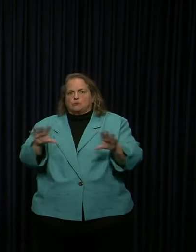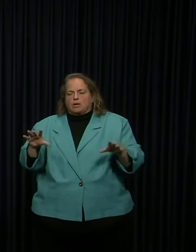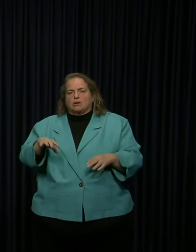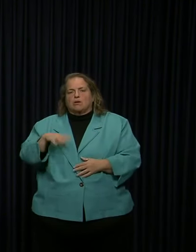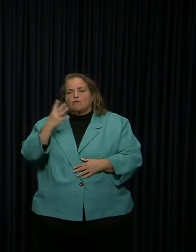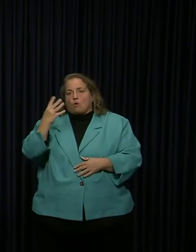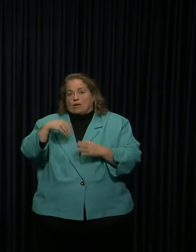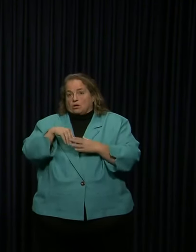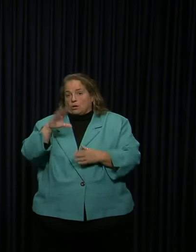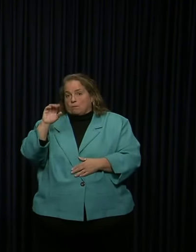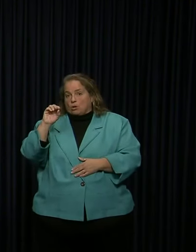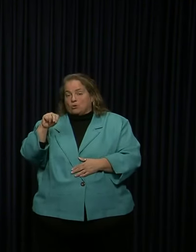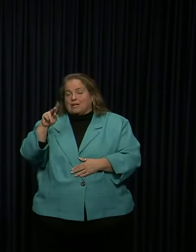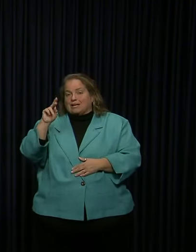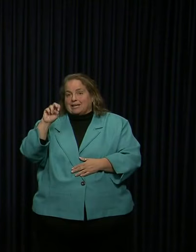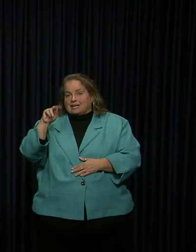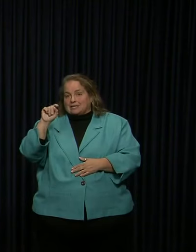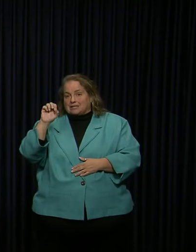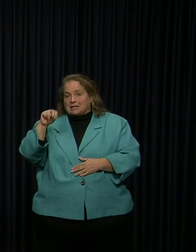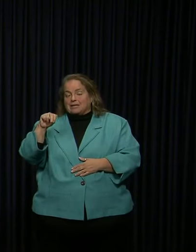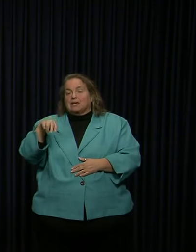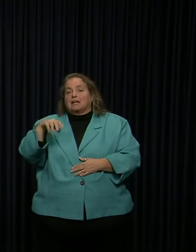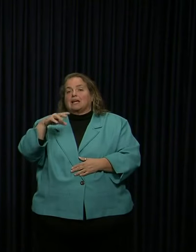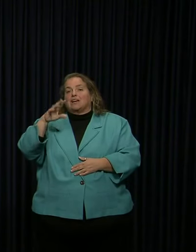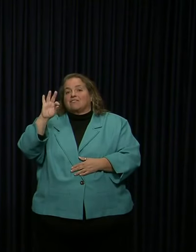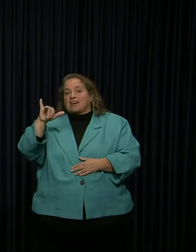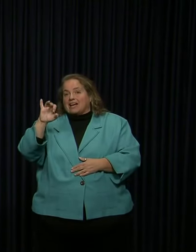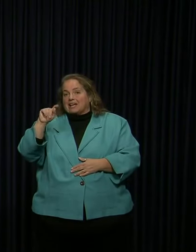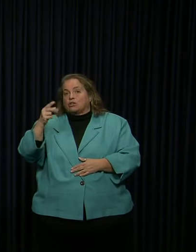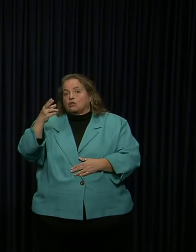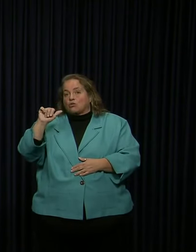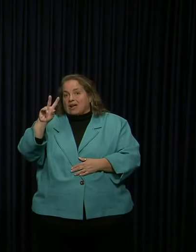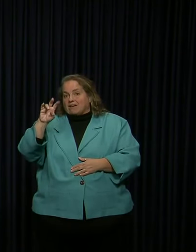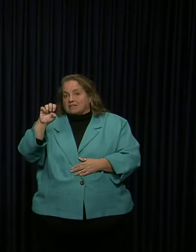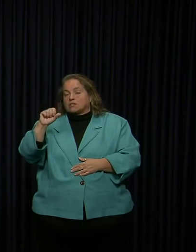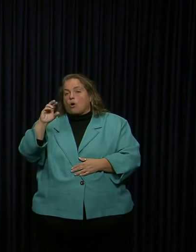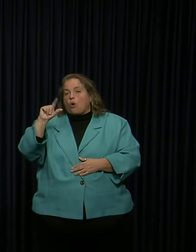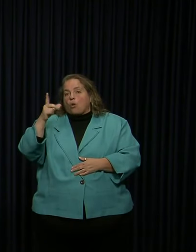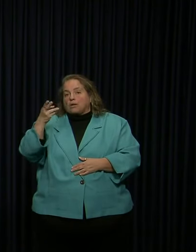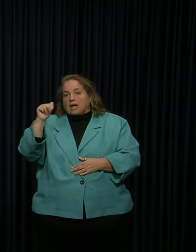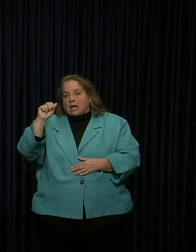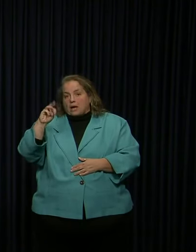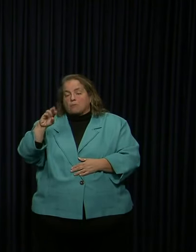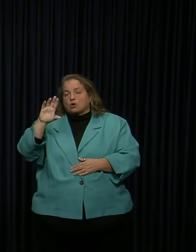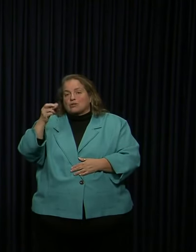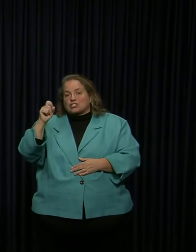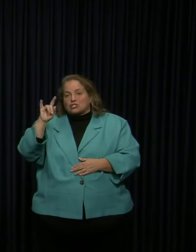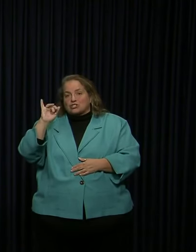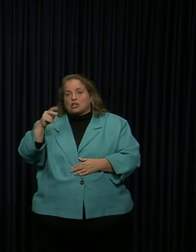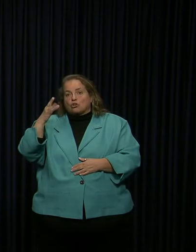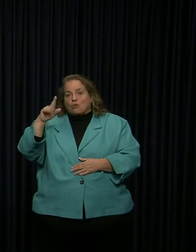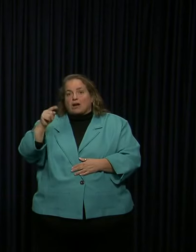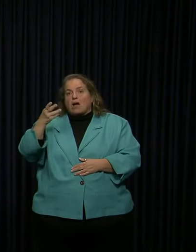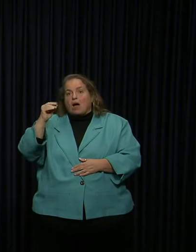THAT DOESN'T MEAN ALL THESE PEOPLE ARE ON VENTILATORS, BUT THE ICU IS FOR INTENSIVE CARE,